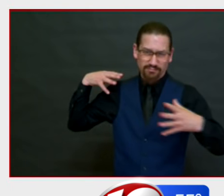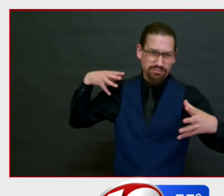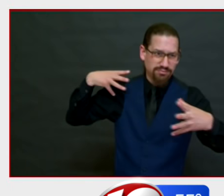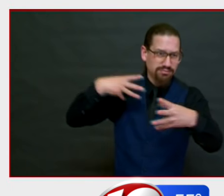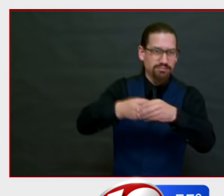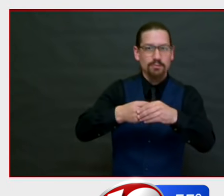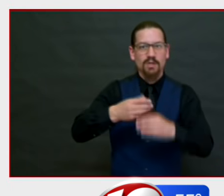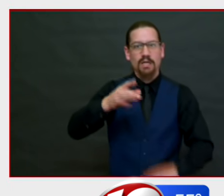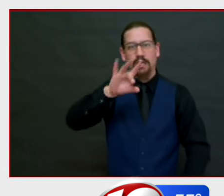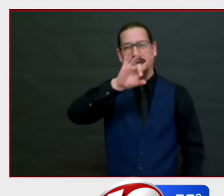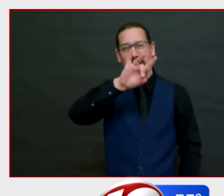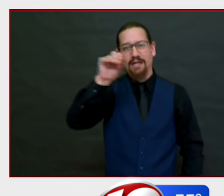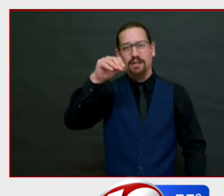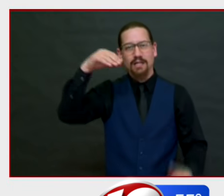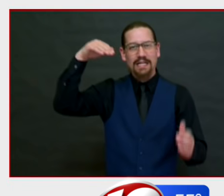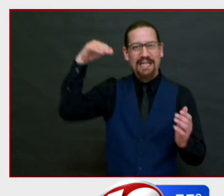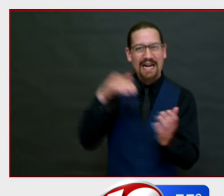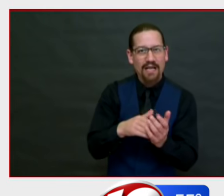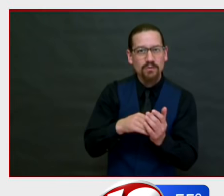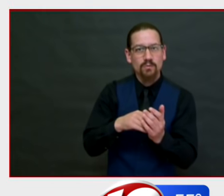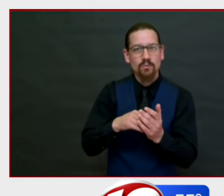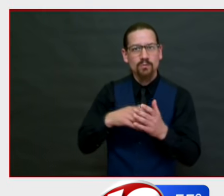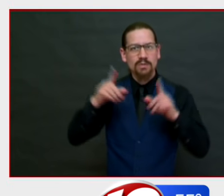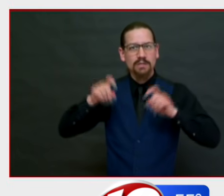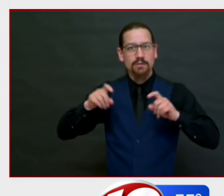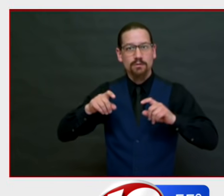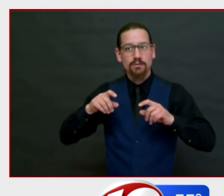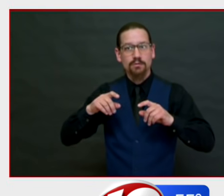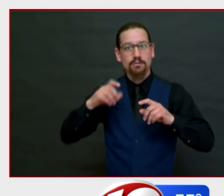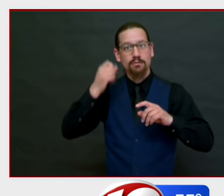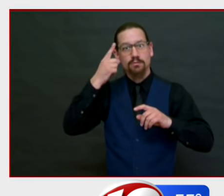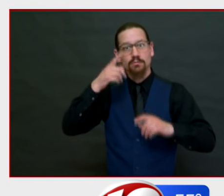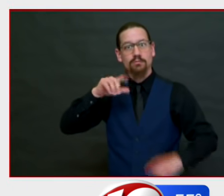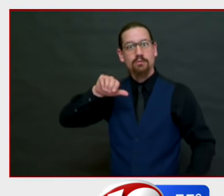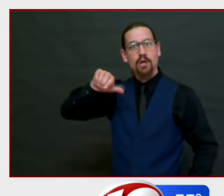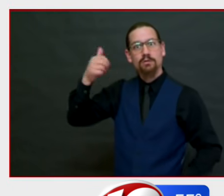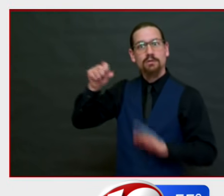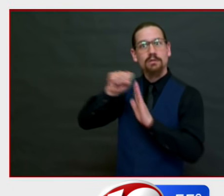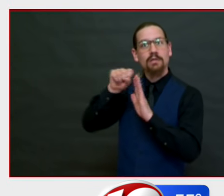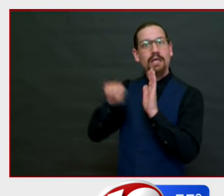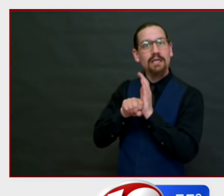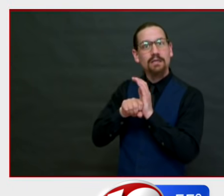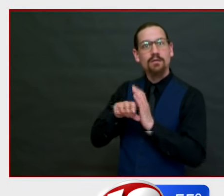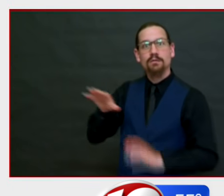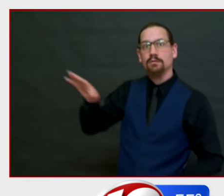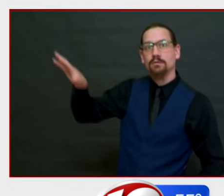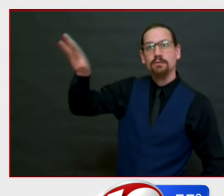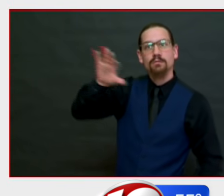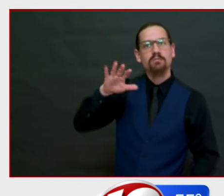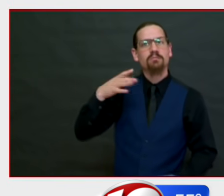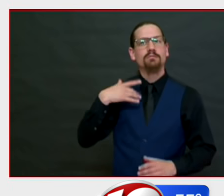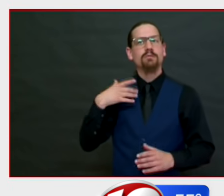TESTED 80,000 RHODE ISLANDERS. THE NATIONAL AVERAGE RIGHT IN